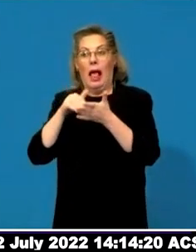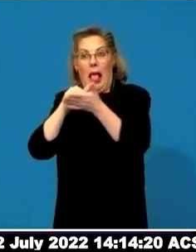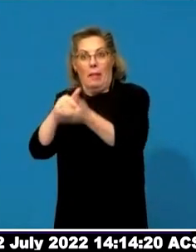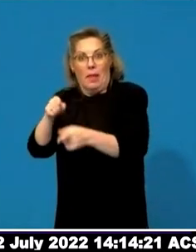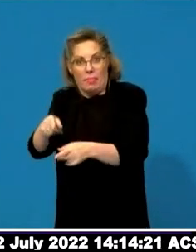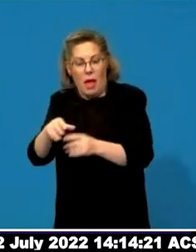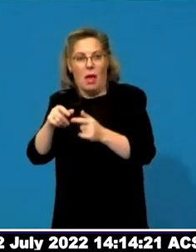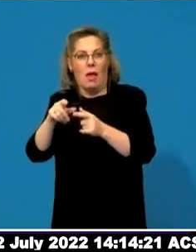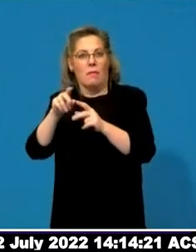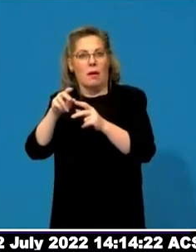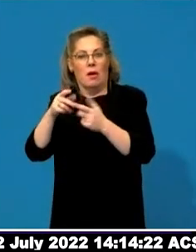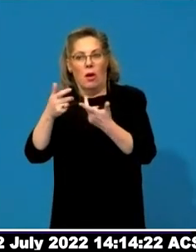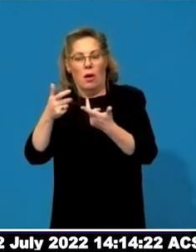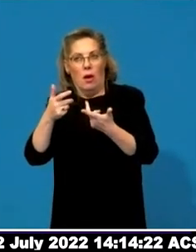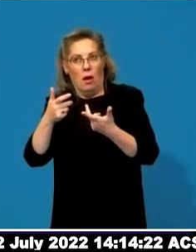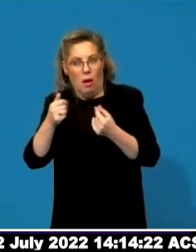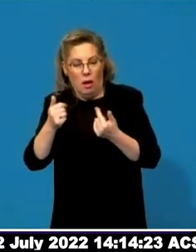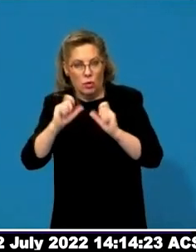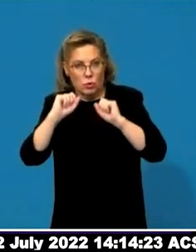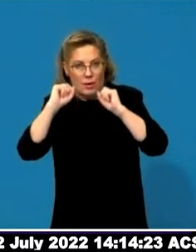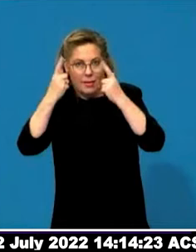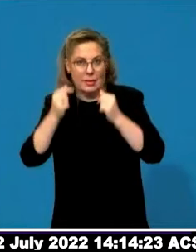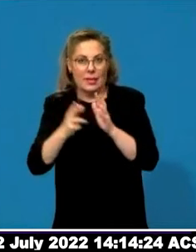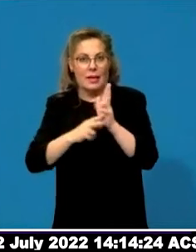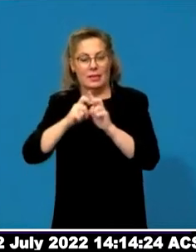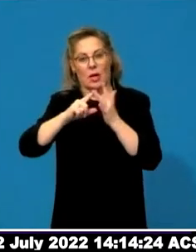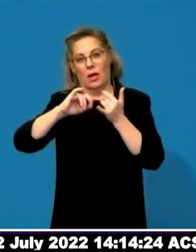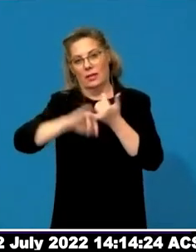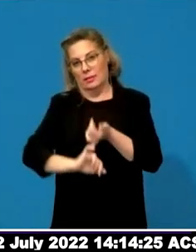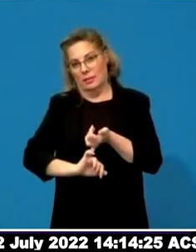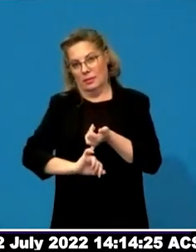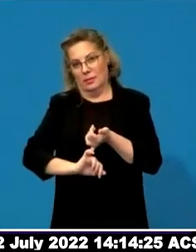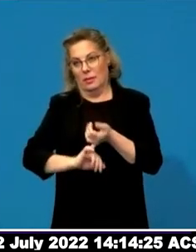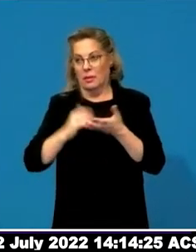offers practical help for people, including specialist equipment, bedding and clothes.